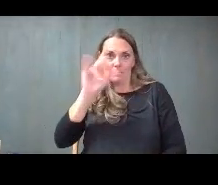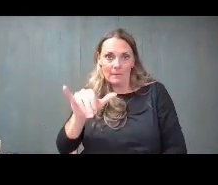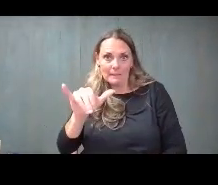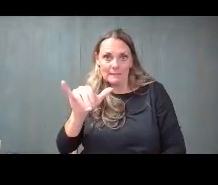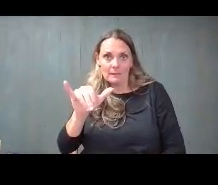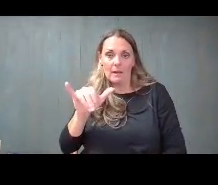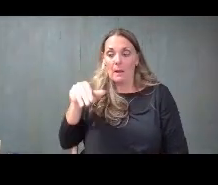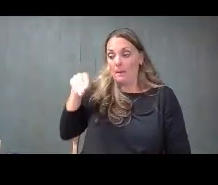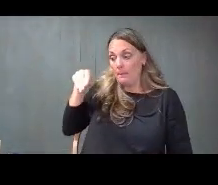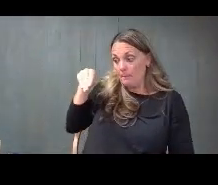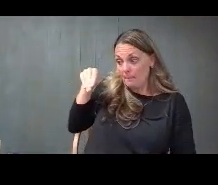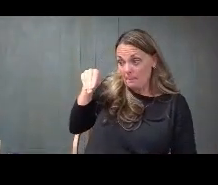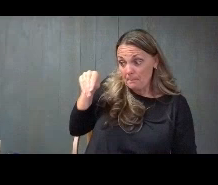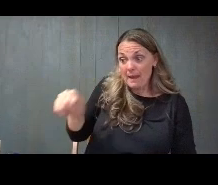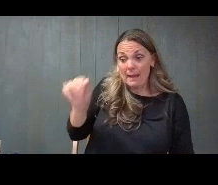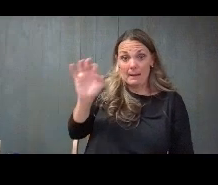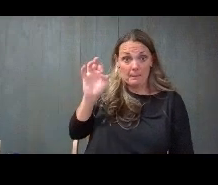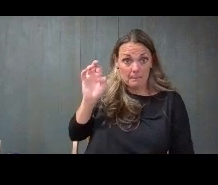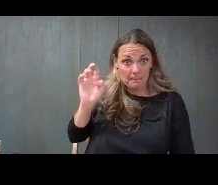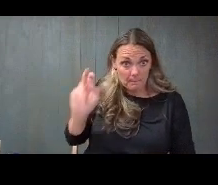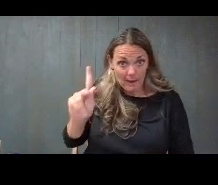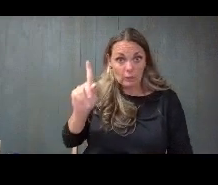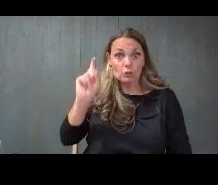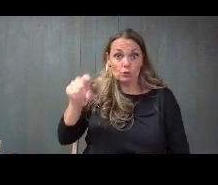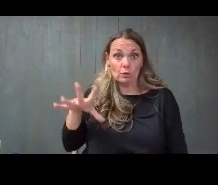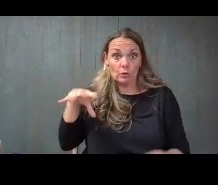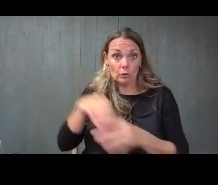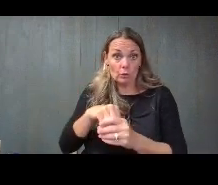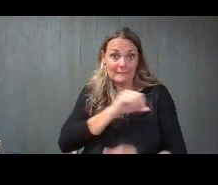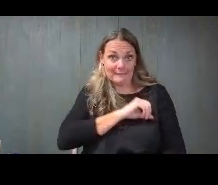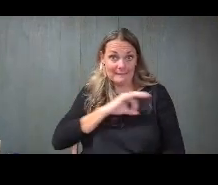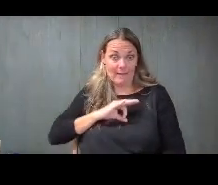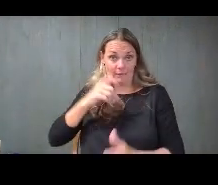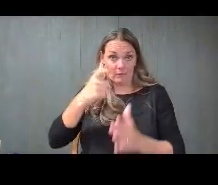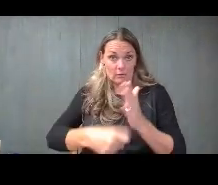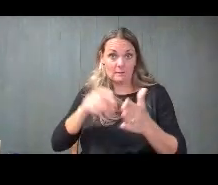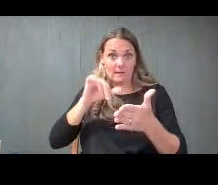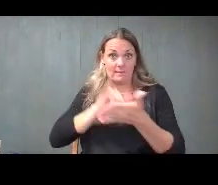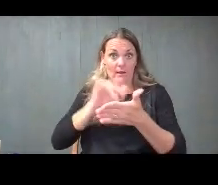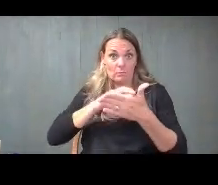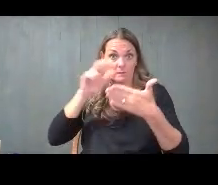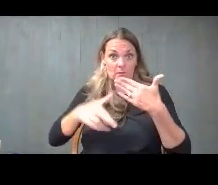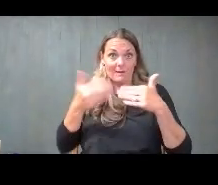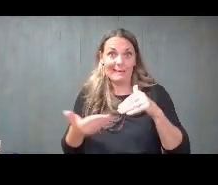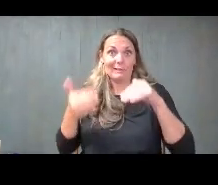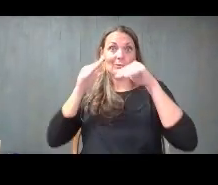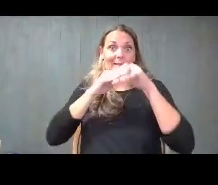staffing costs shall only include staffing costs that result from increasing staff capacity